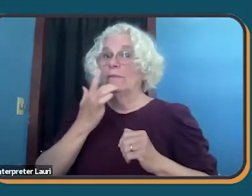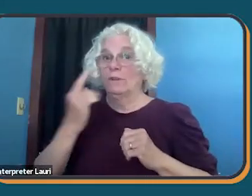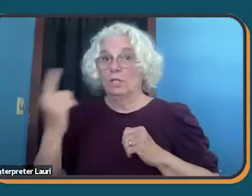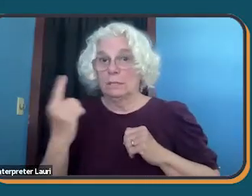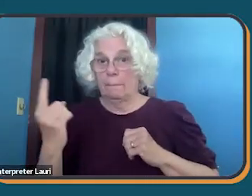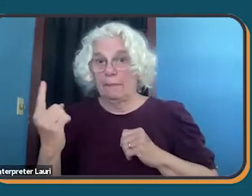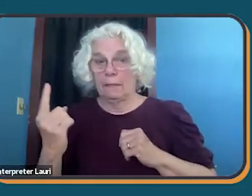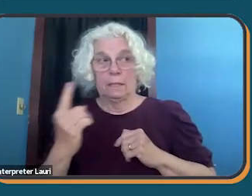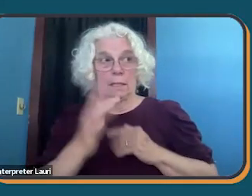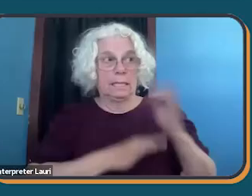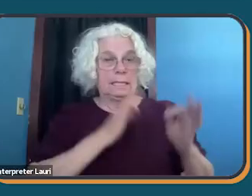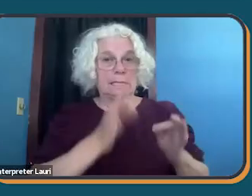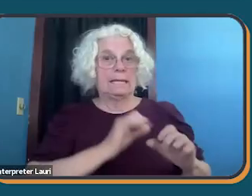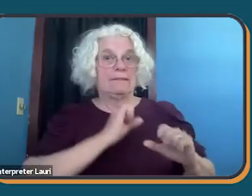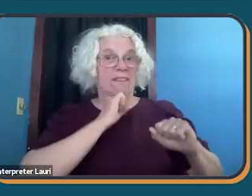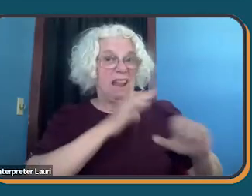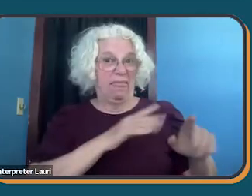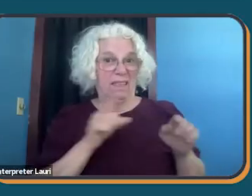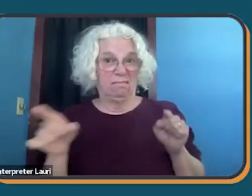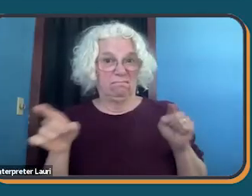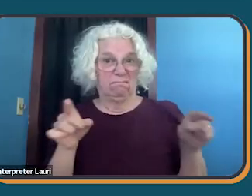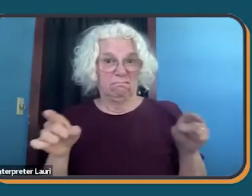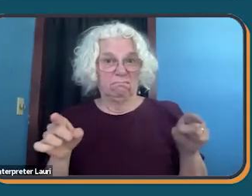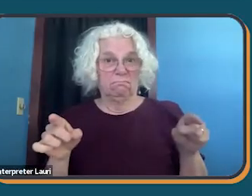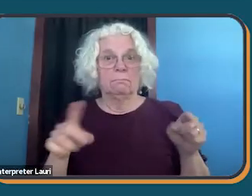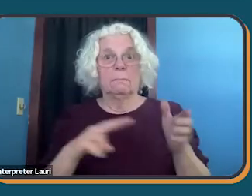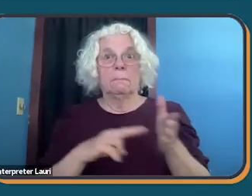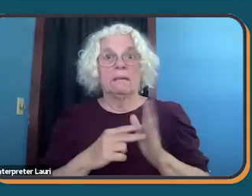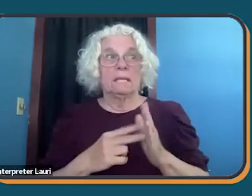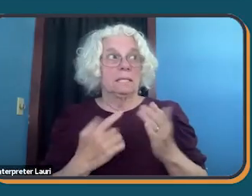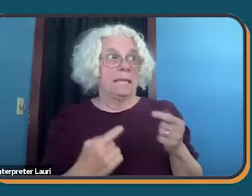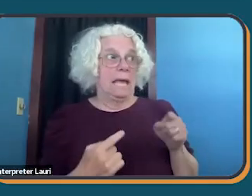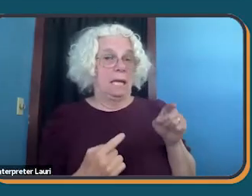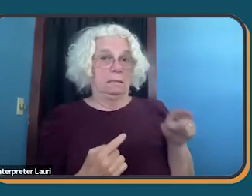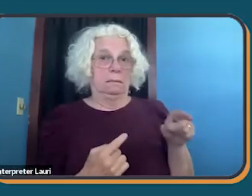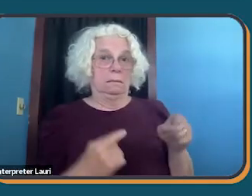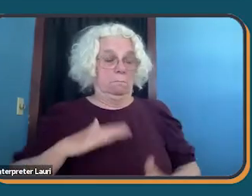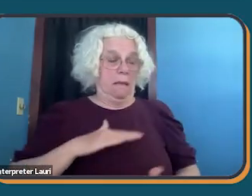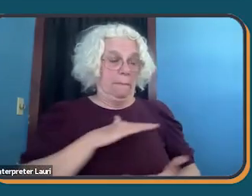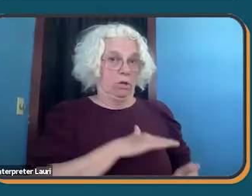And we have one option right now that is effective.